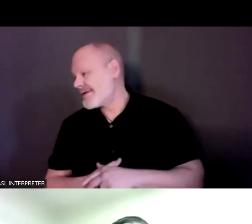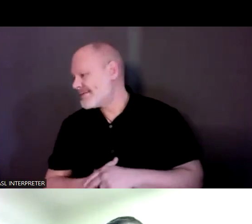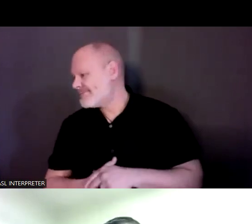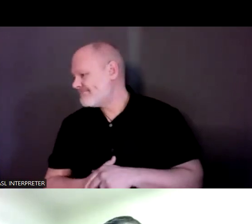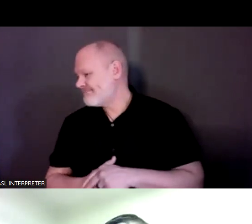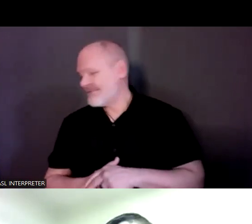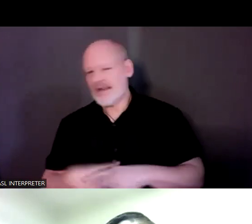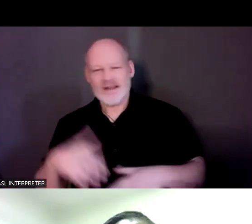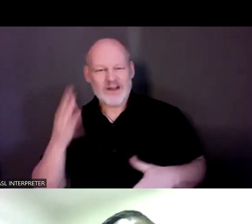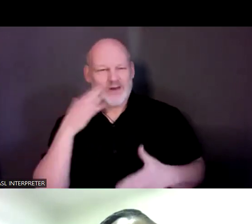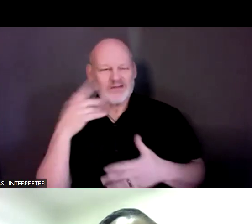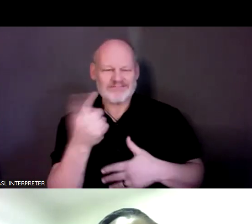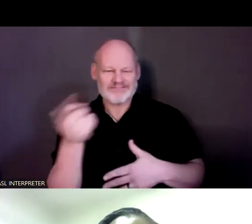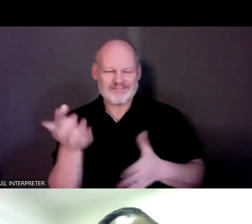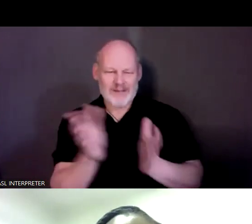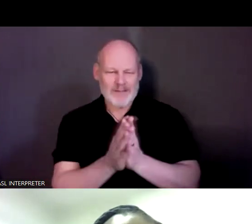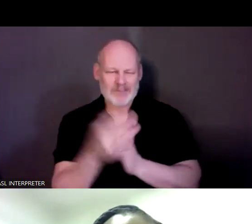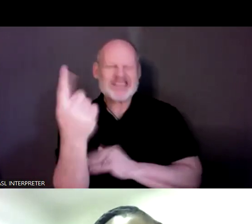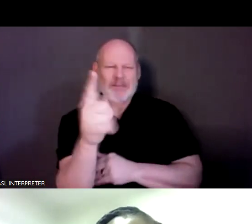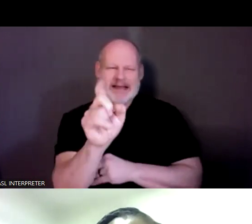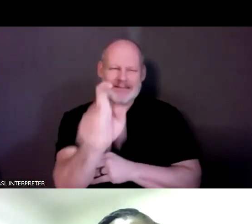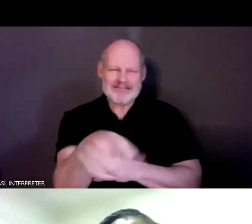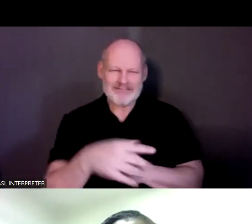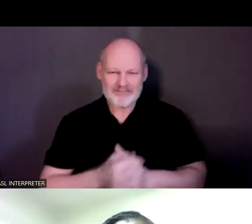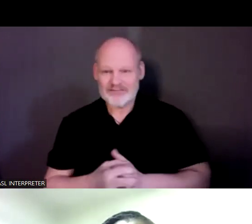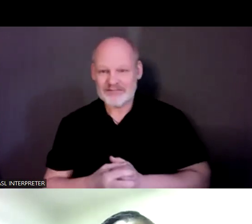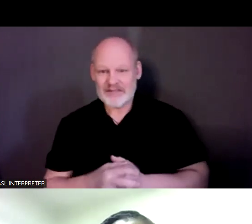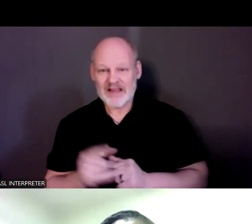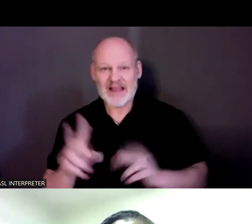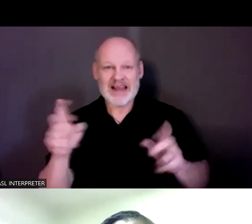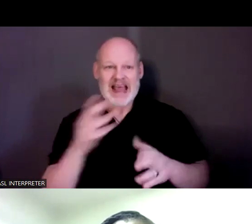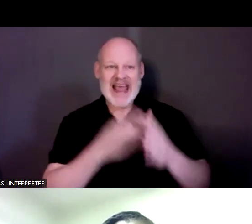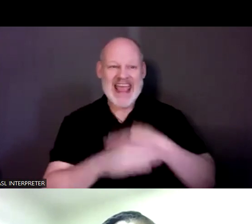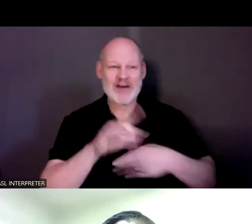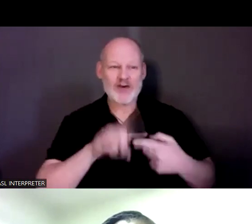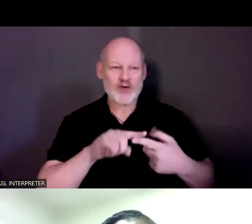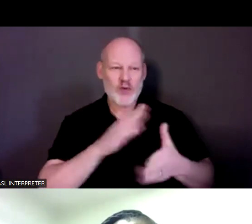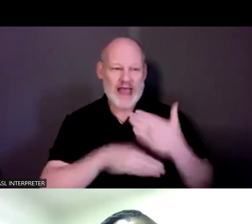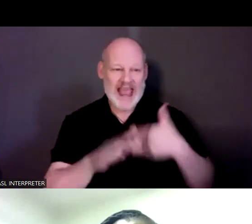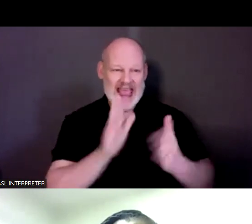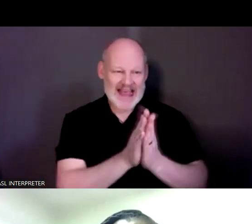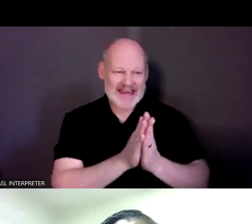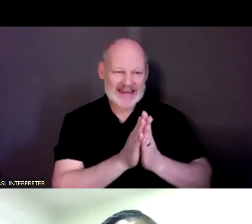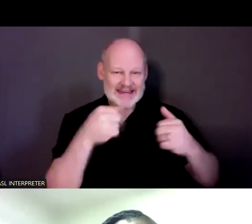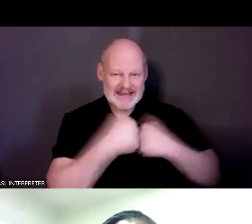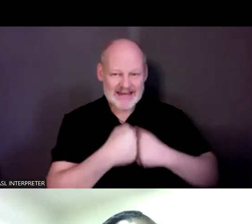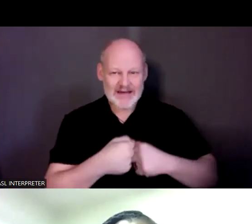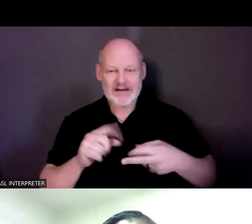something like that um and then hand to hand hard to hard and um head head hand and heart